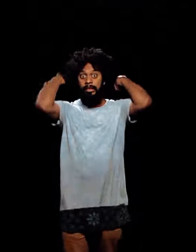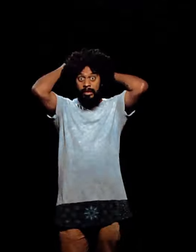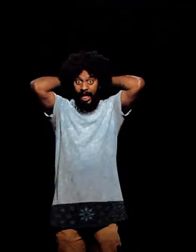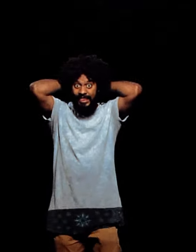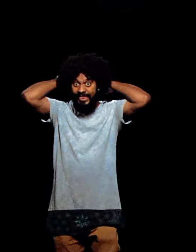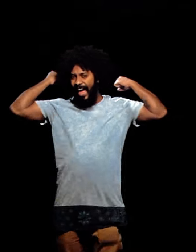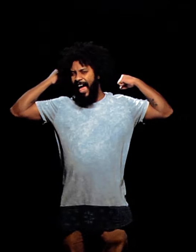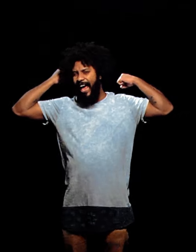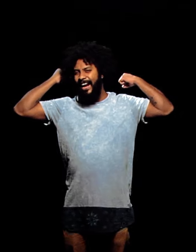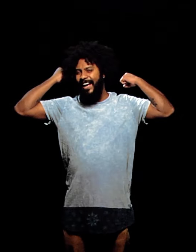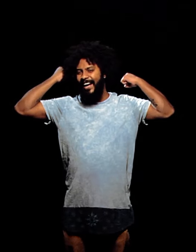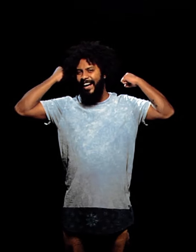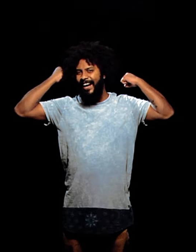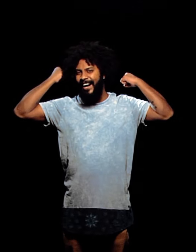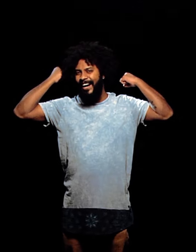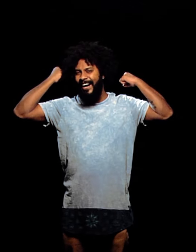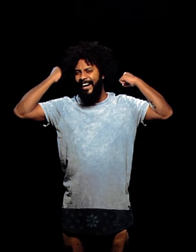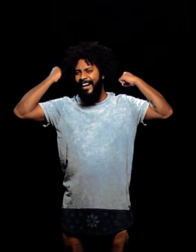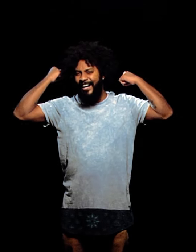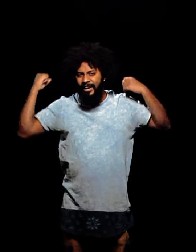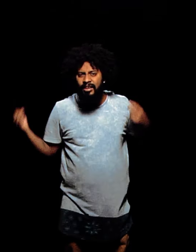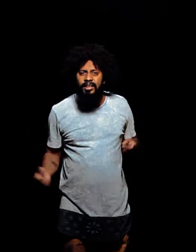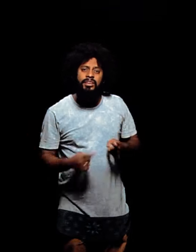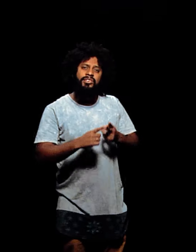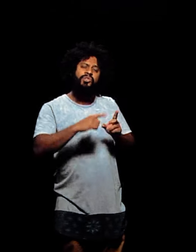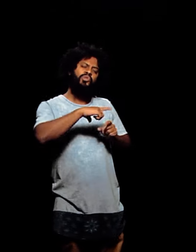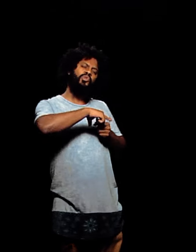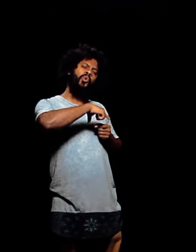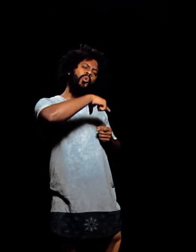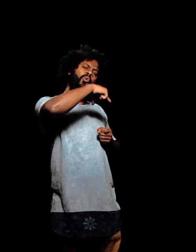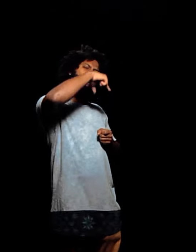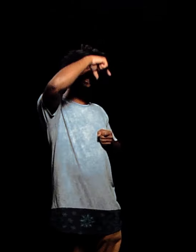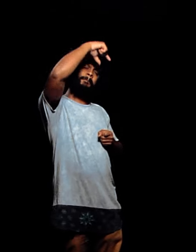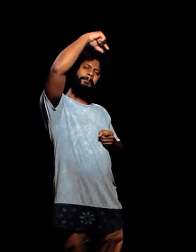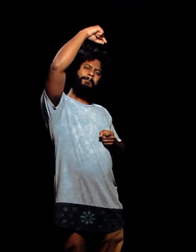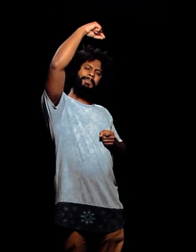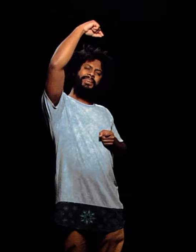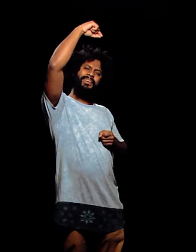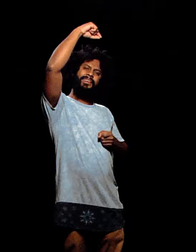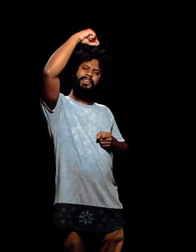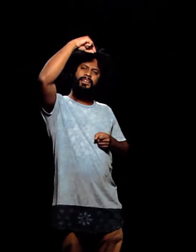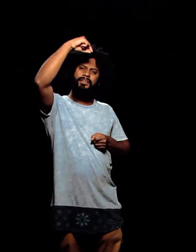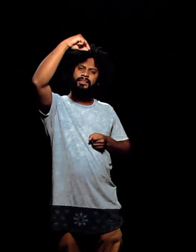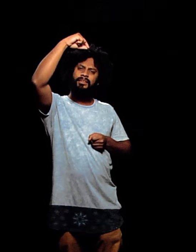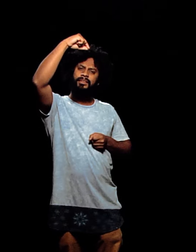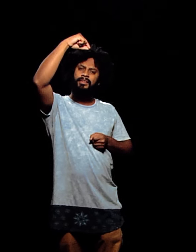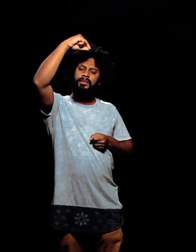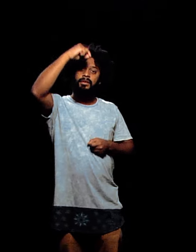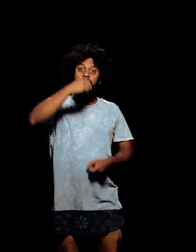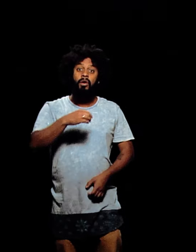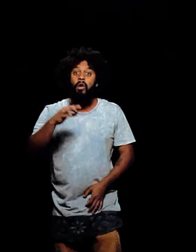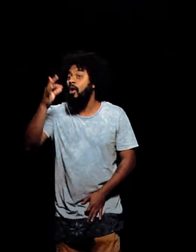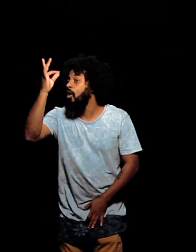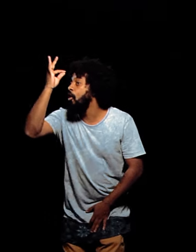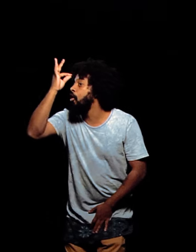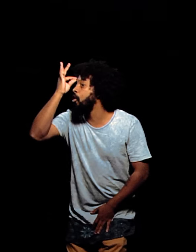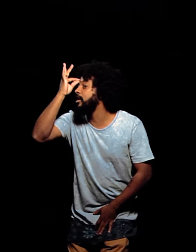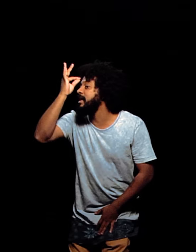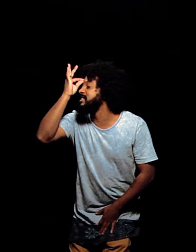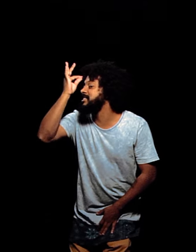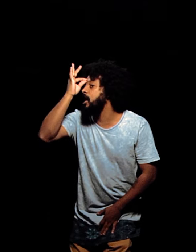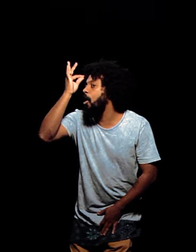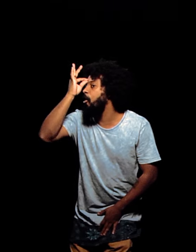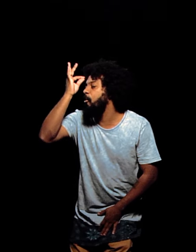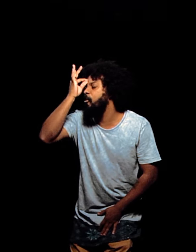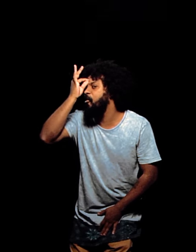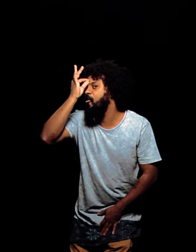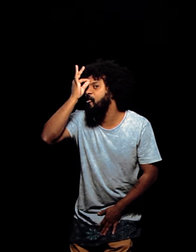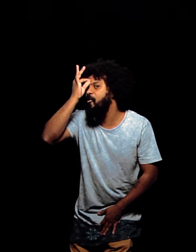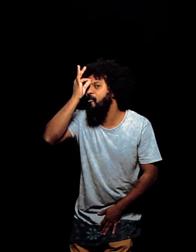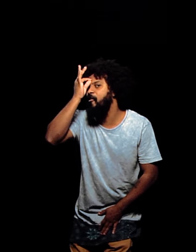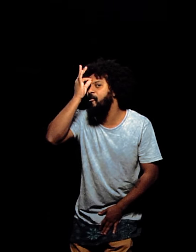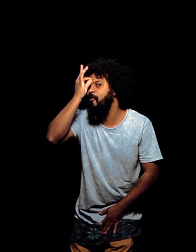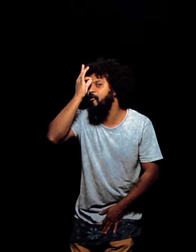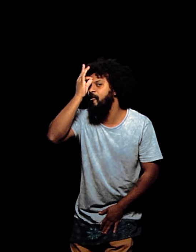Dandara, Zumbi, Conceição Evaristo…